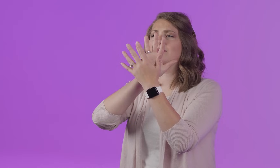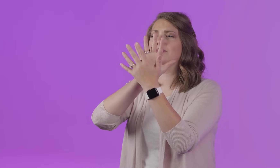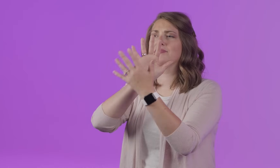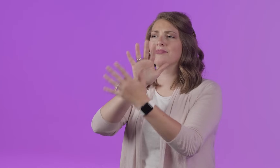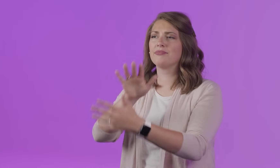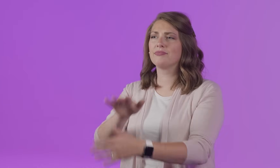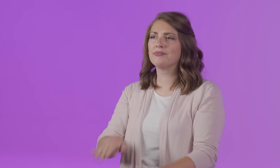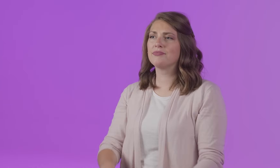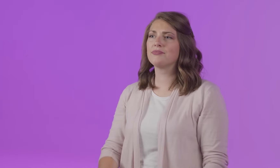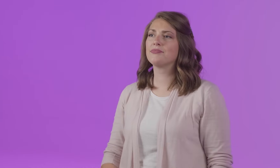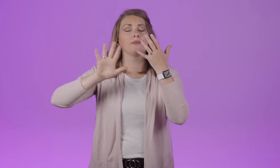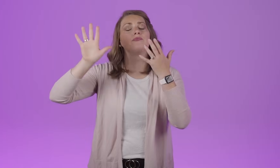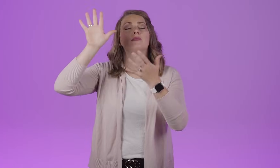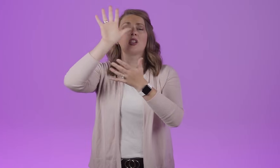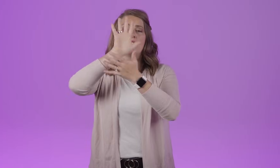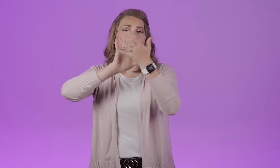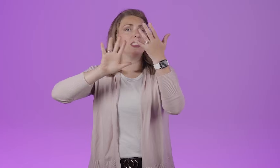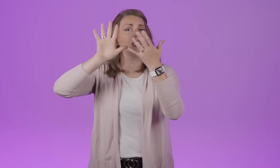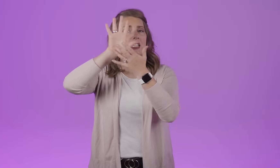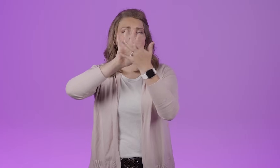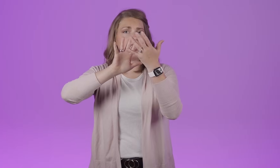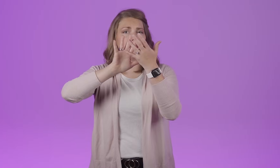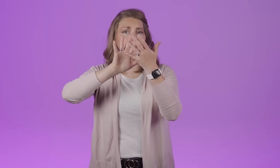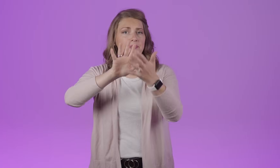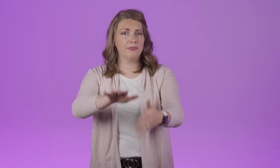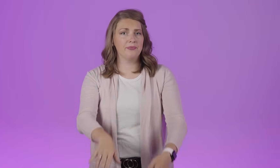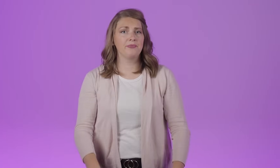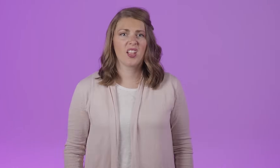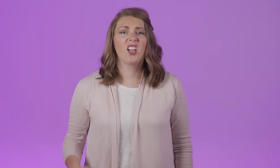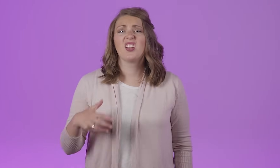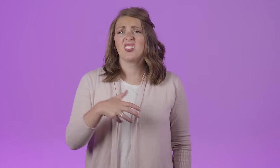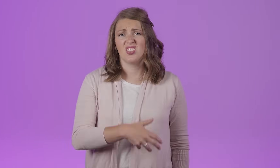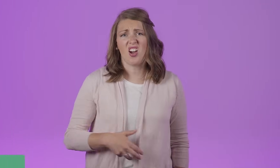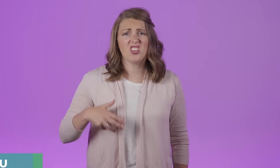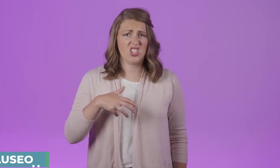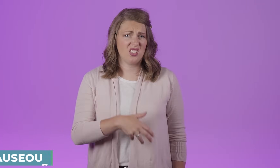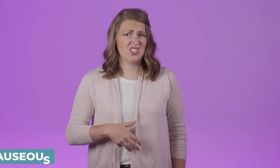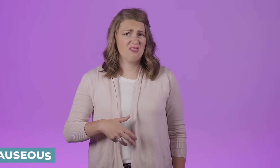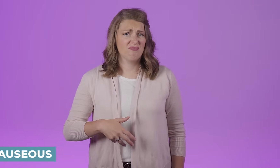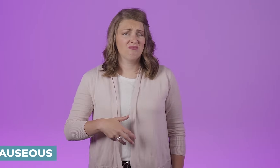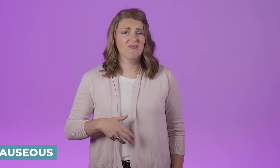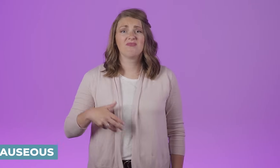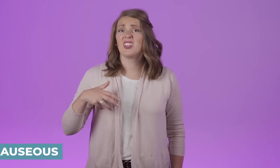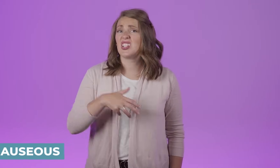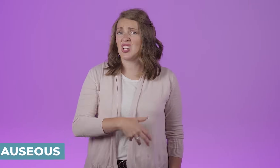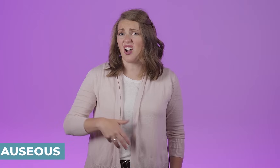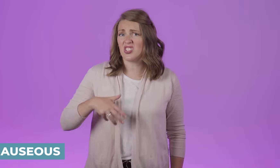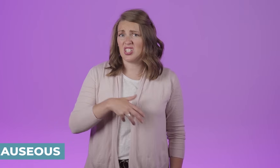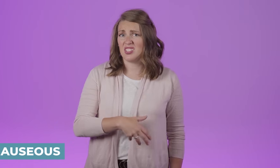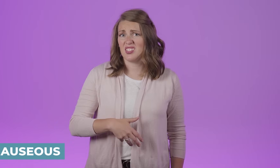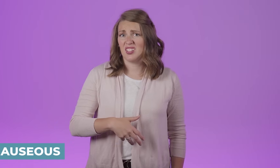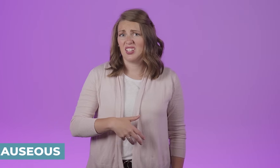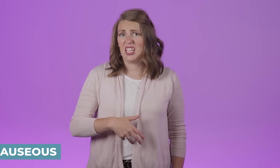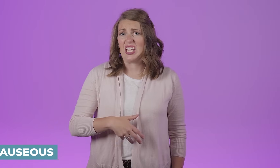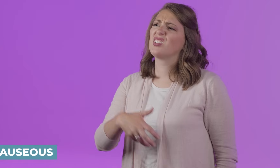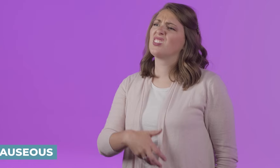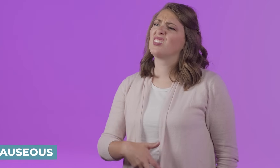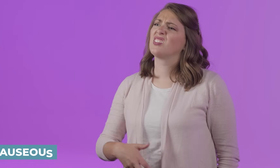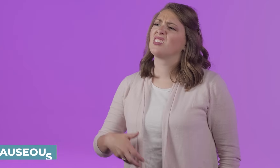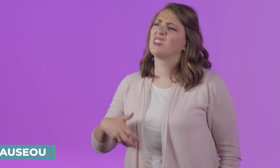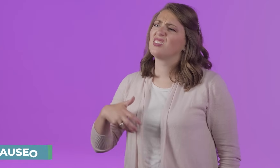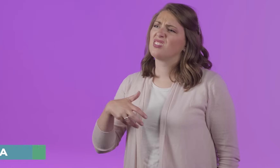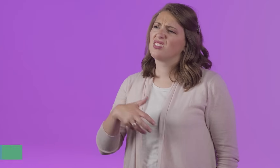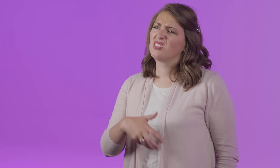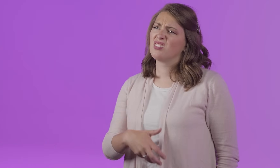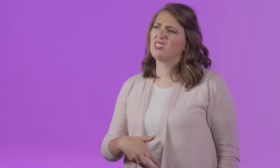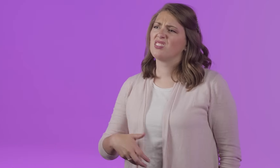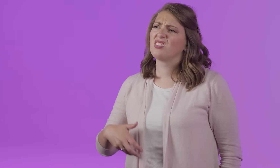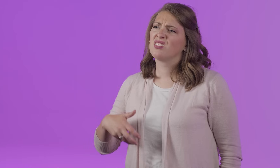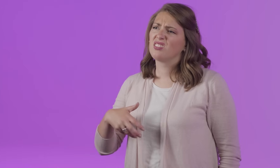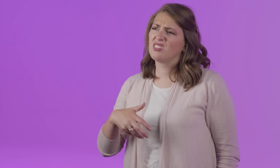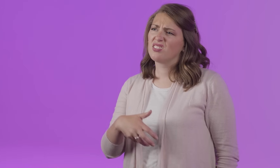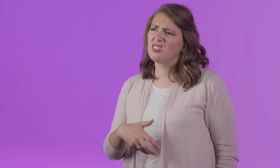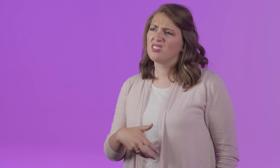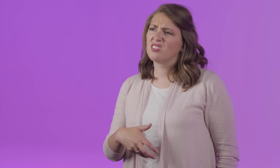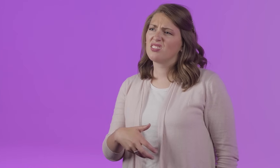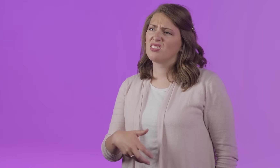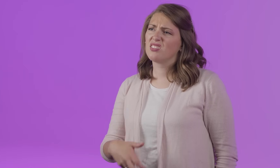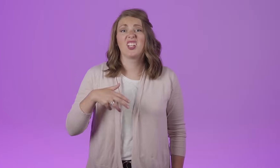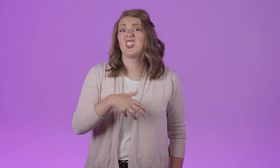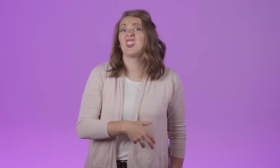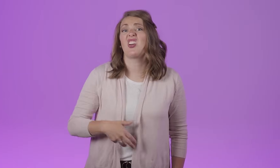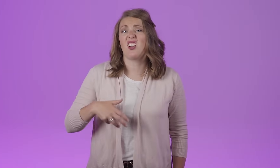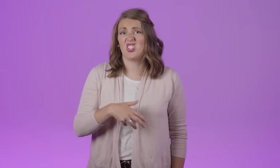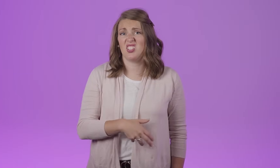moving back and forth 'dizzy. 'Nauseous, nauseous,' it shows that your stomach is churning 'nauseous.'